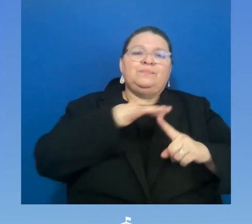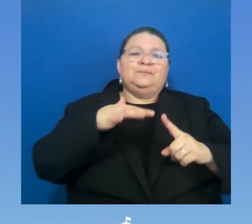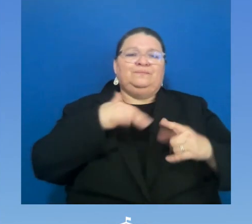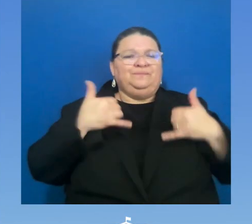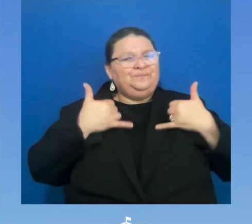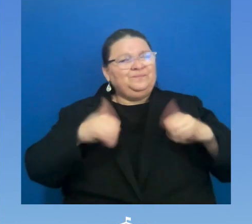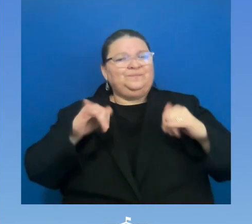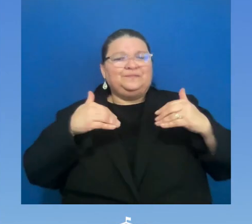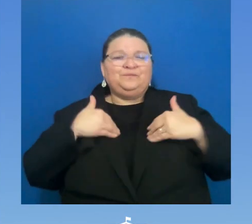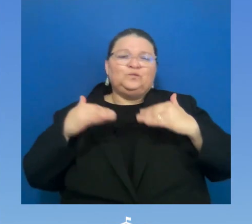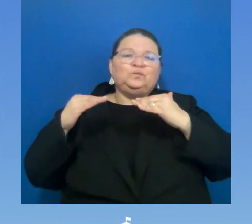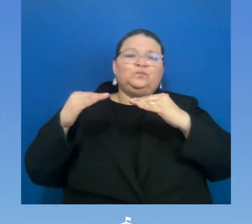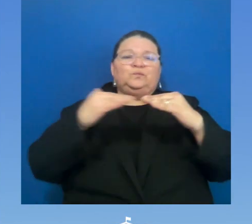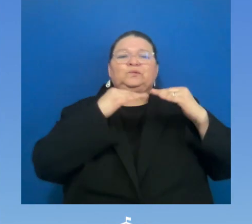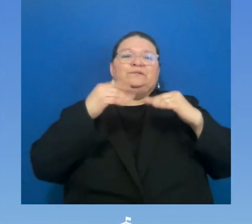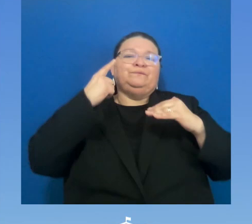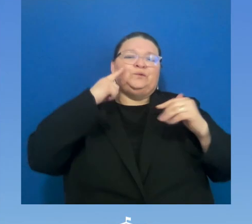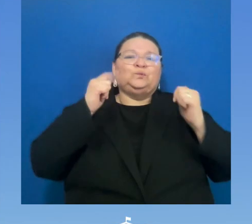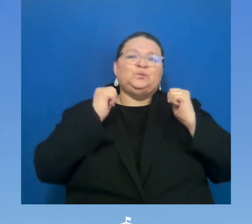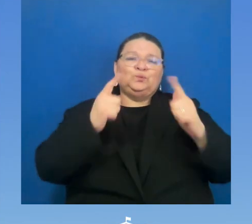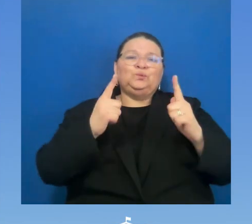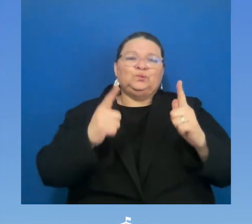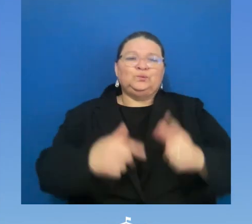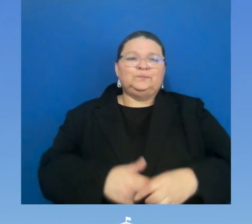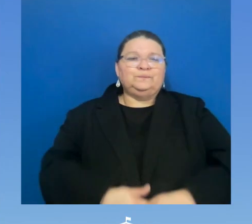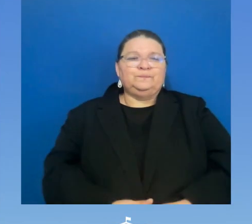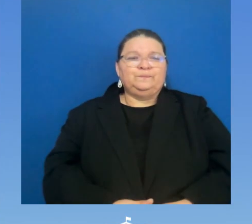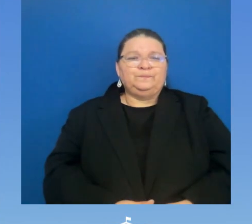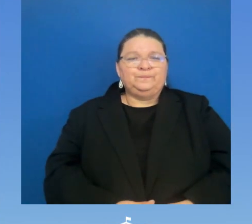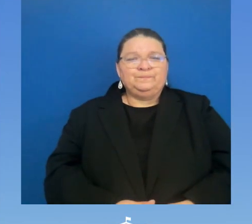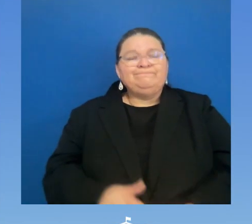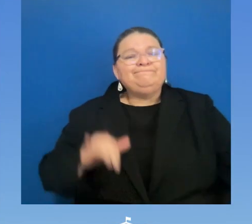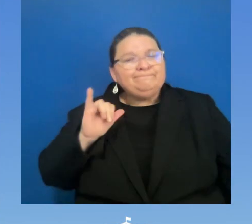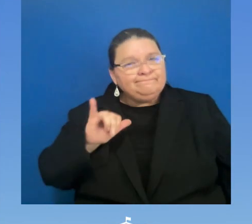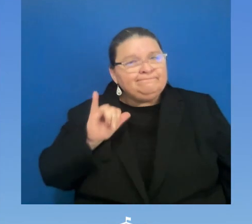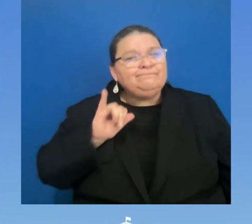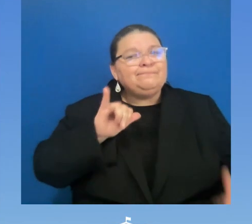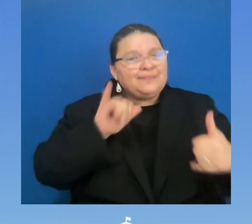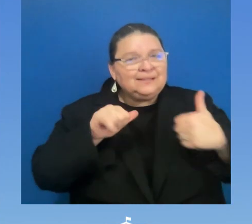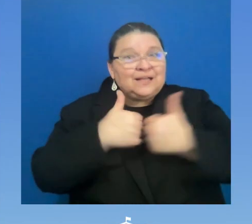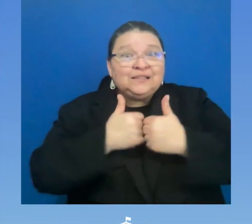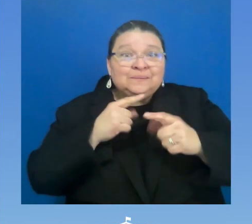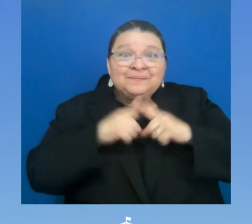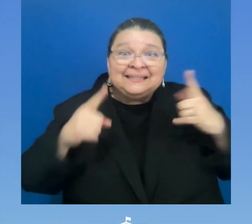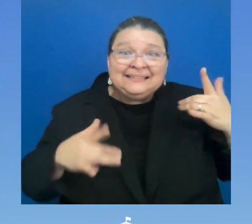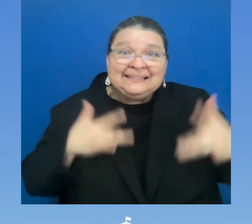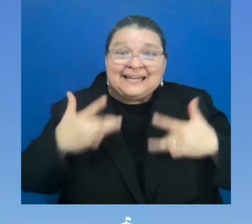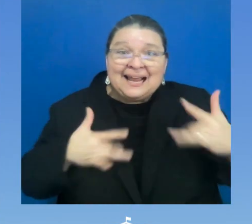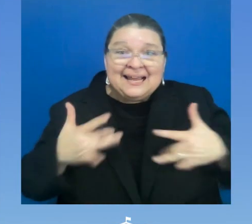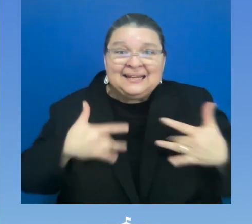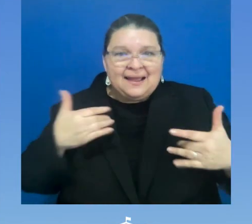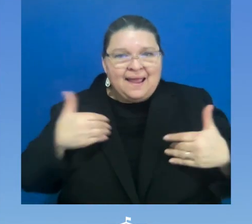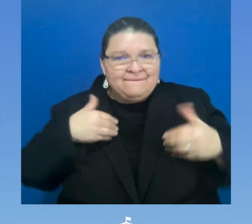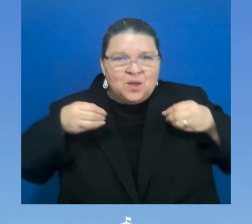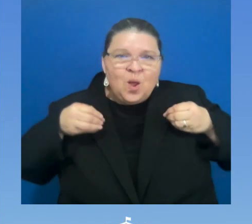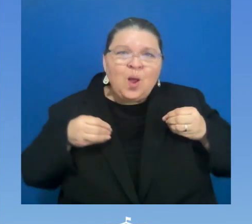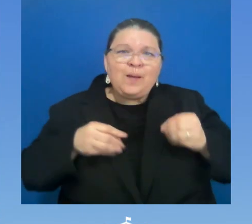It's a challenge, but exciting the opportunity embedded there as well. Director Deese: Sonia, I wanted to pick up on something you said